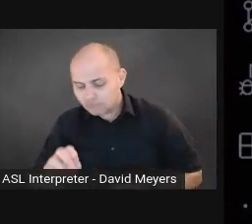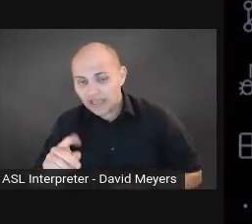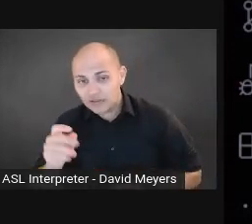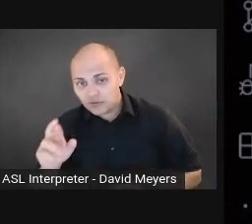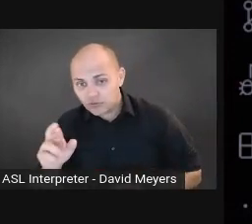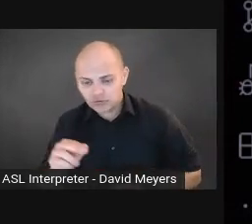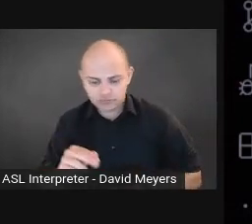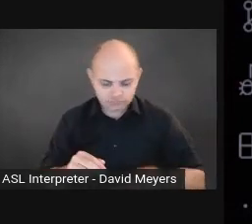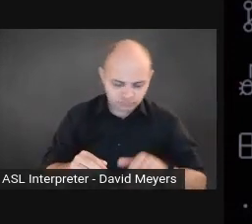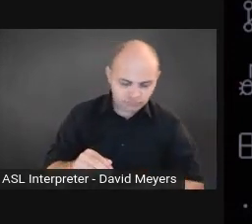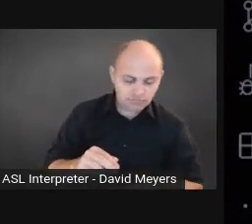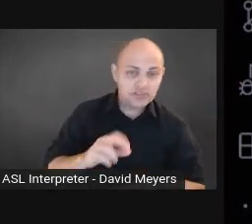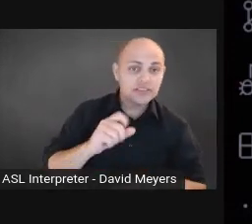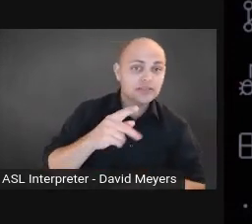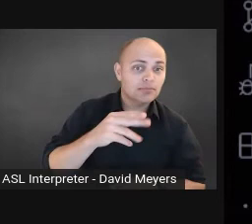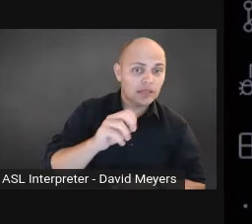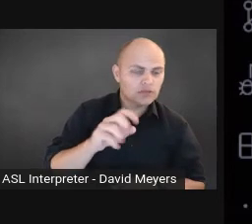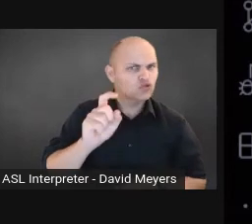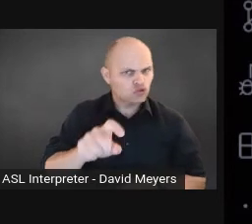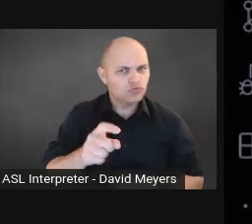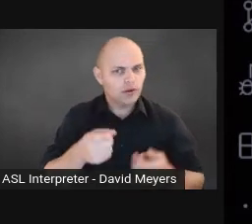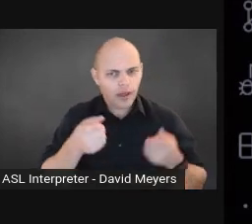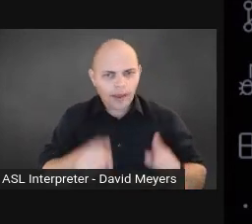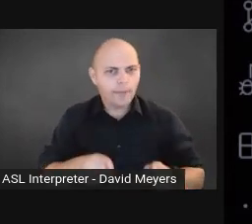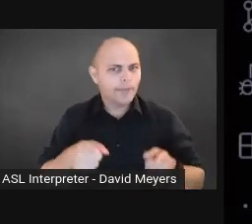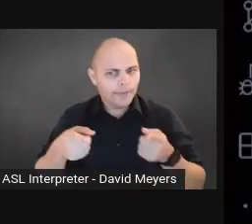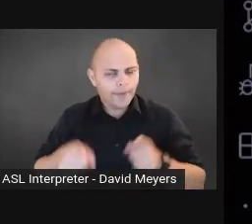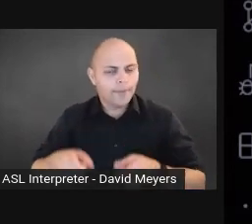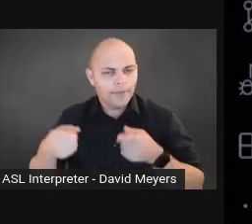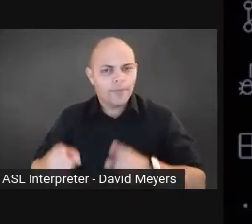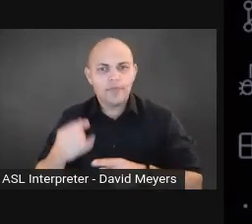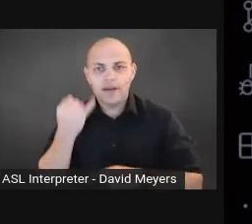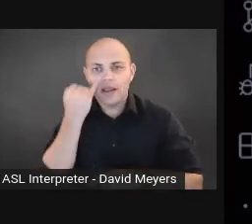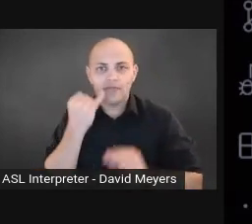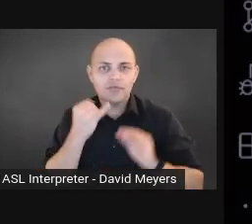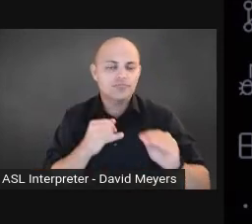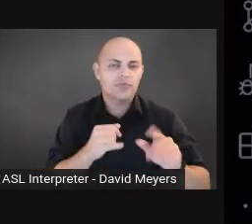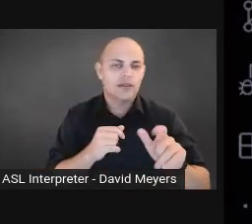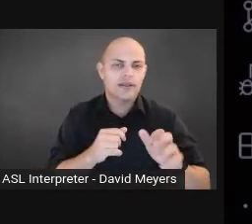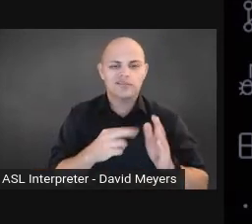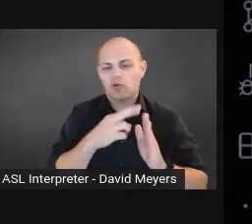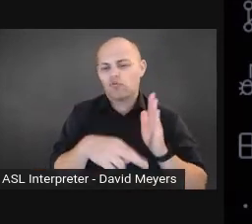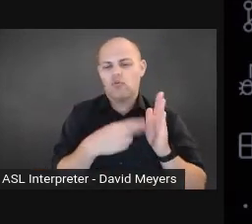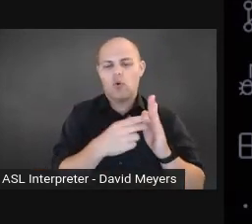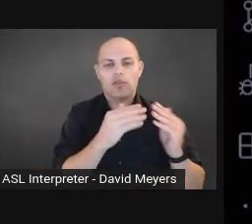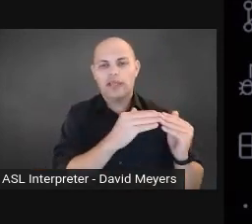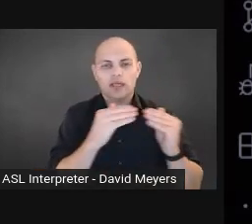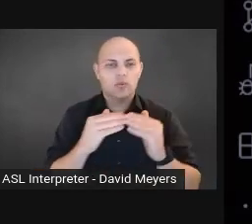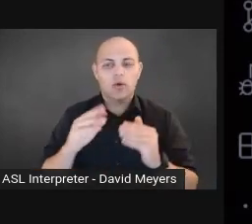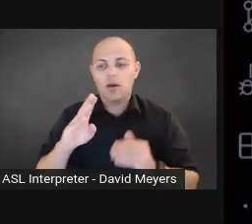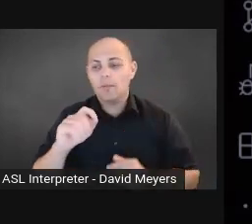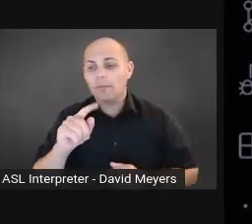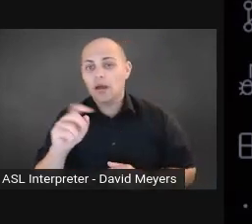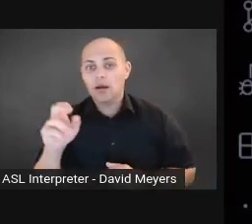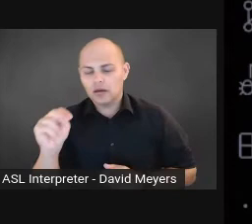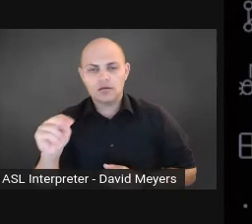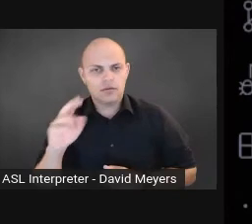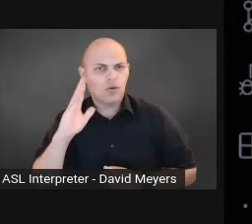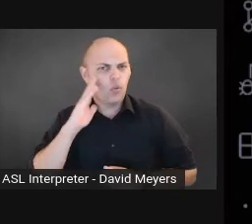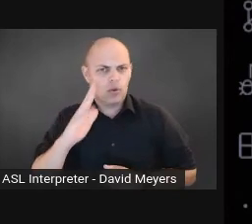If you used, let’s say, a link and gave it role equals button then it would by default work with the Enter key and work